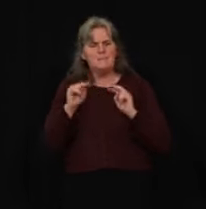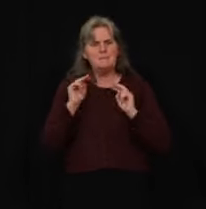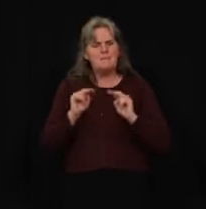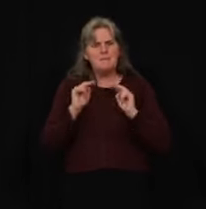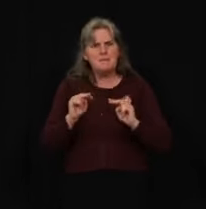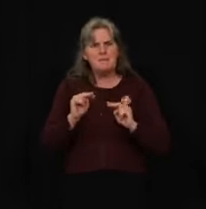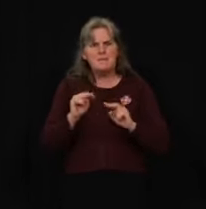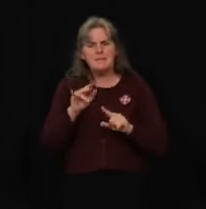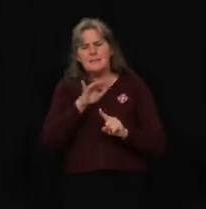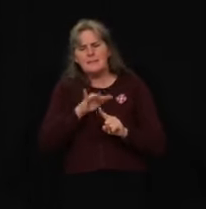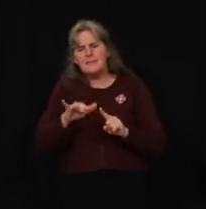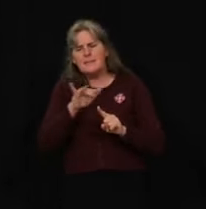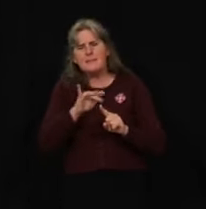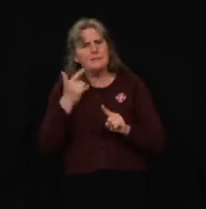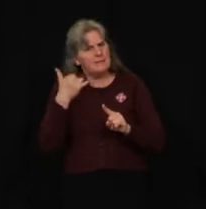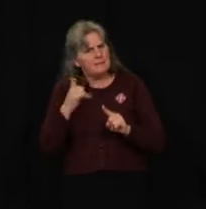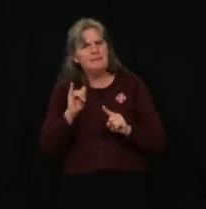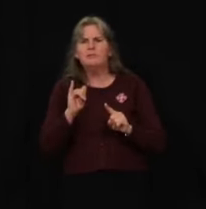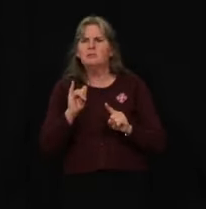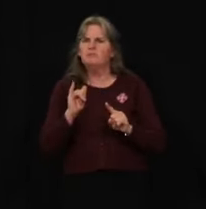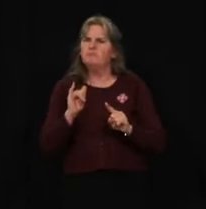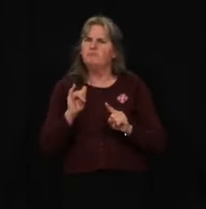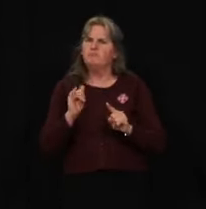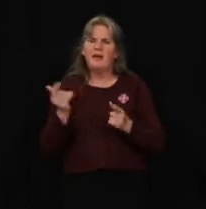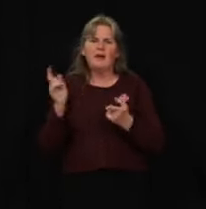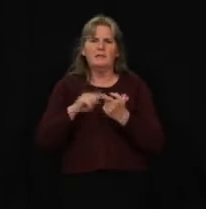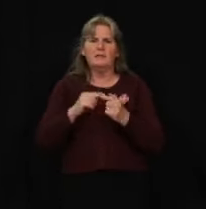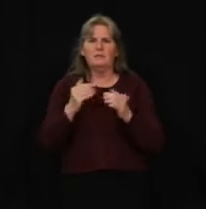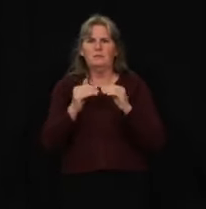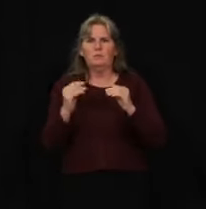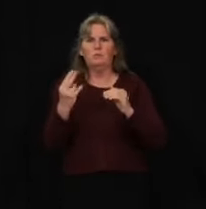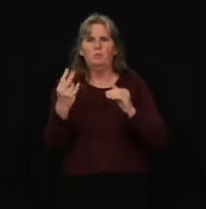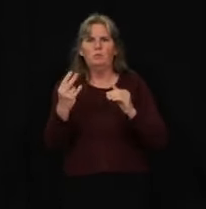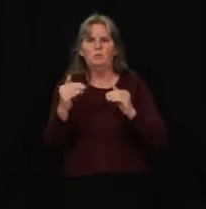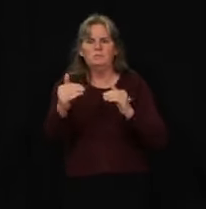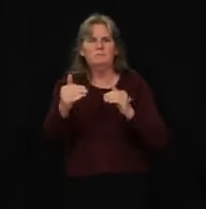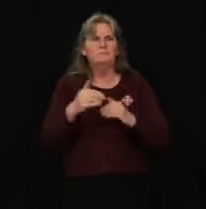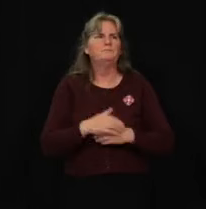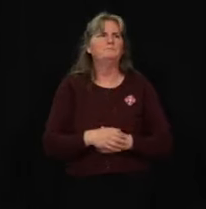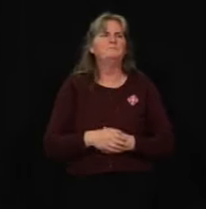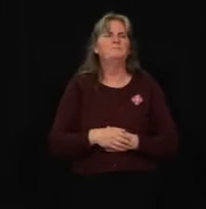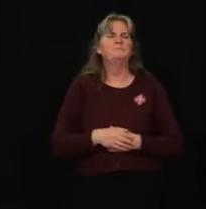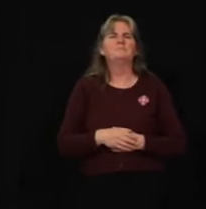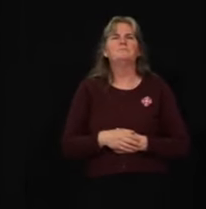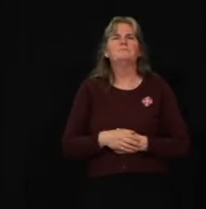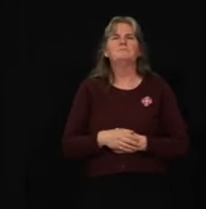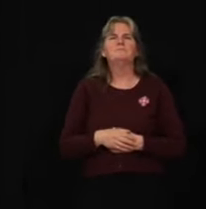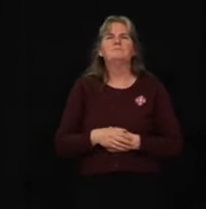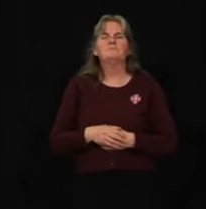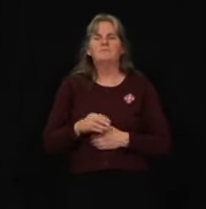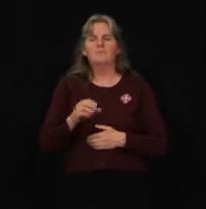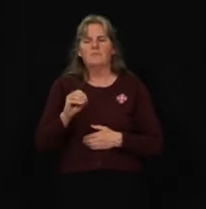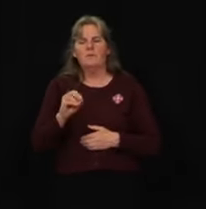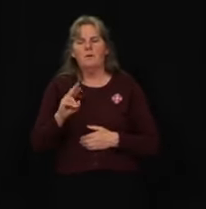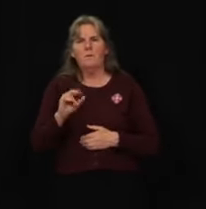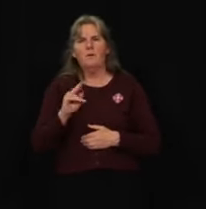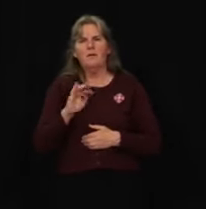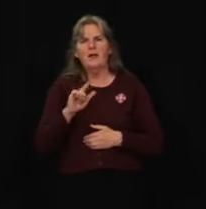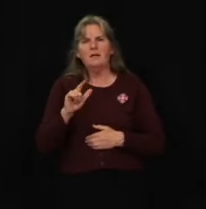similar to that? Again, not to be able to speak on behalf of those first nations governments, those are